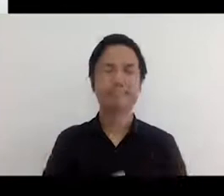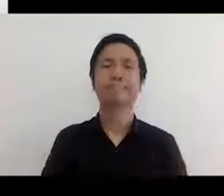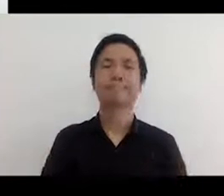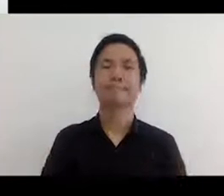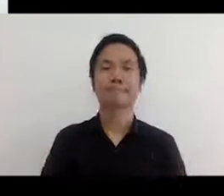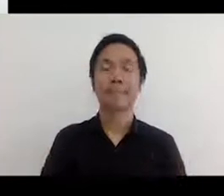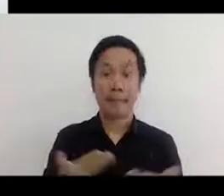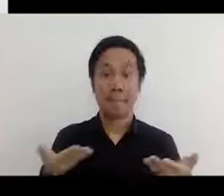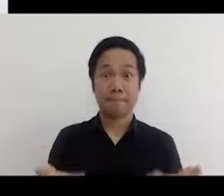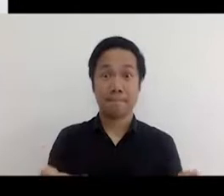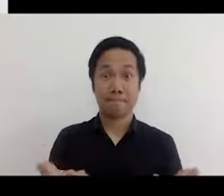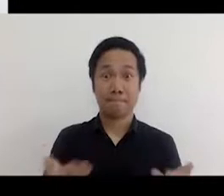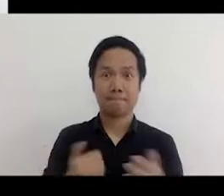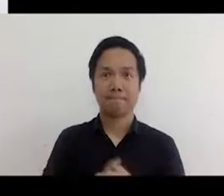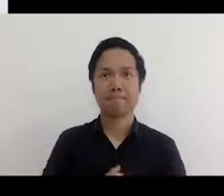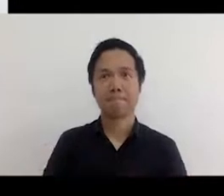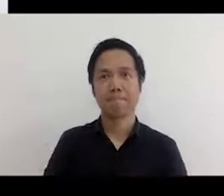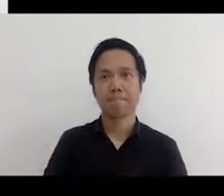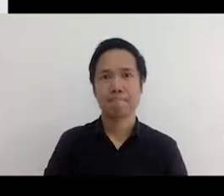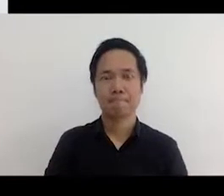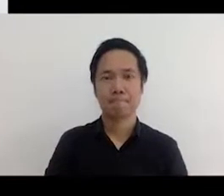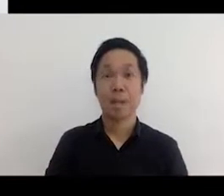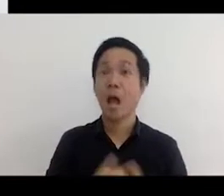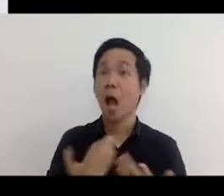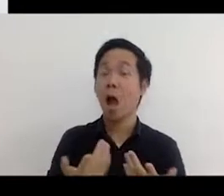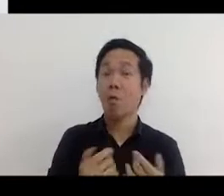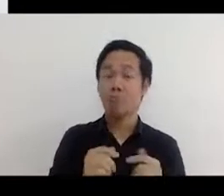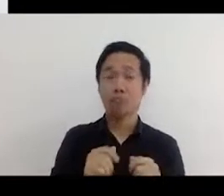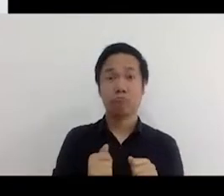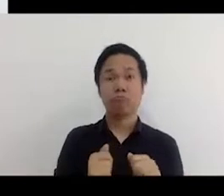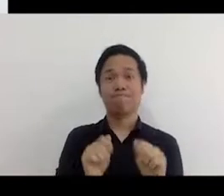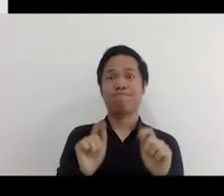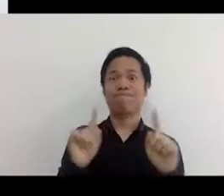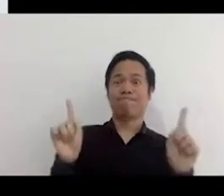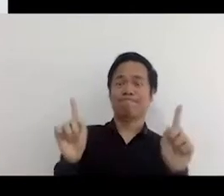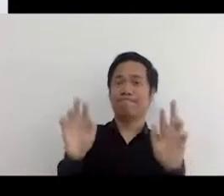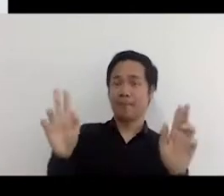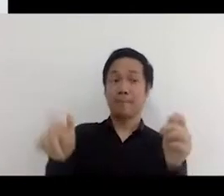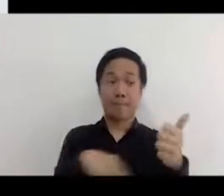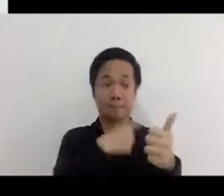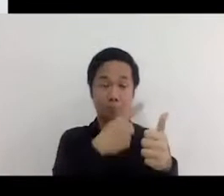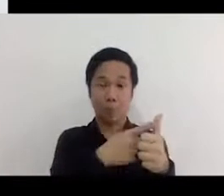with the poorest of the poor, persons with disabilities.